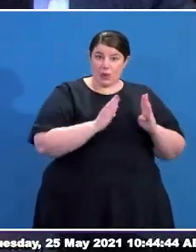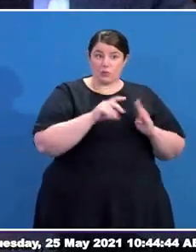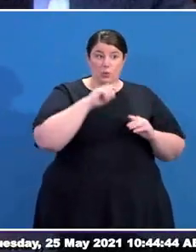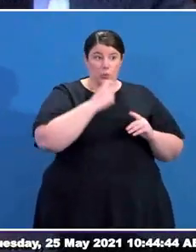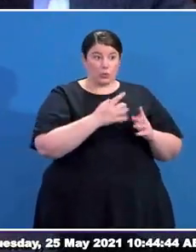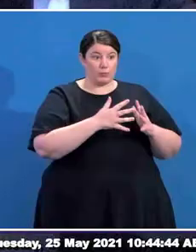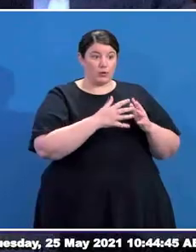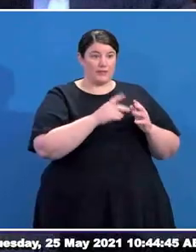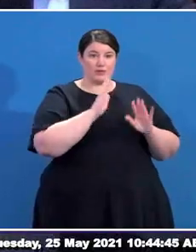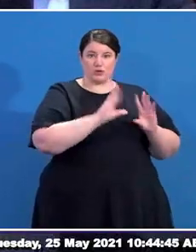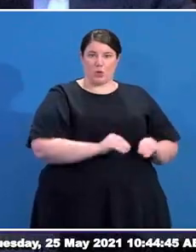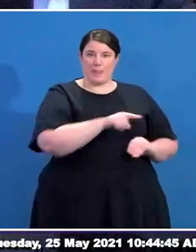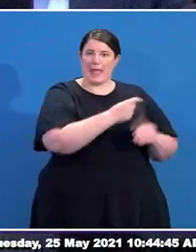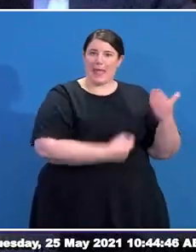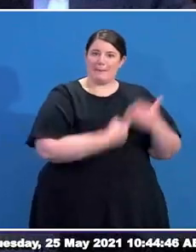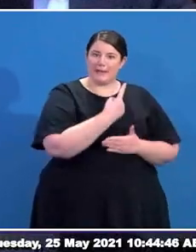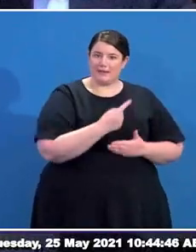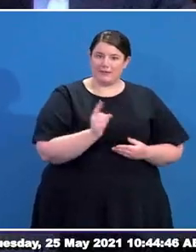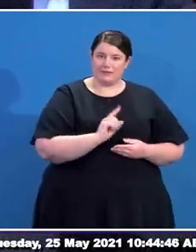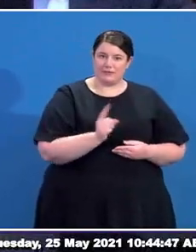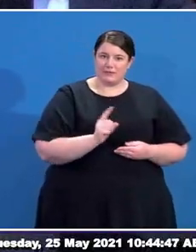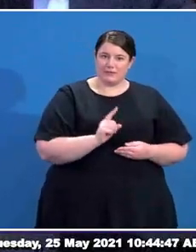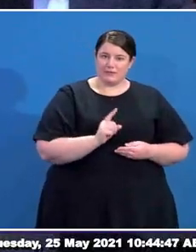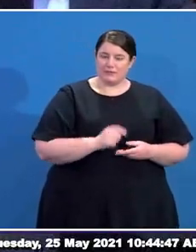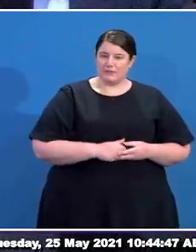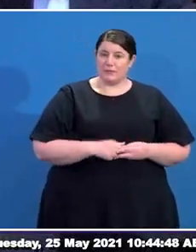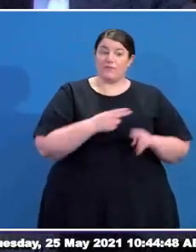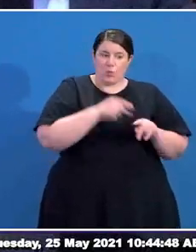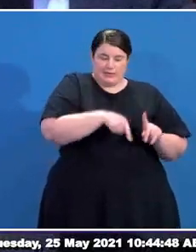or irrelevant to address this particular allegation?